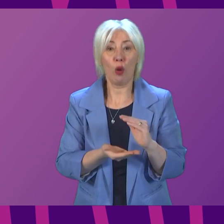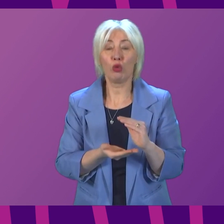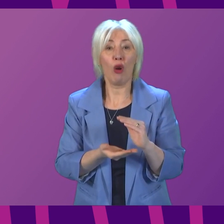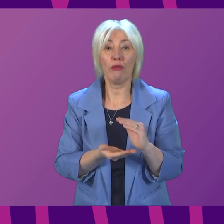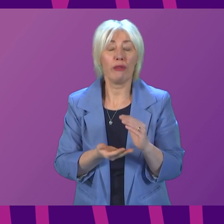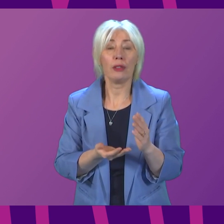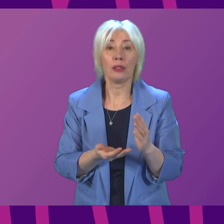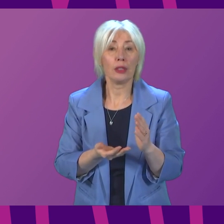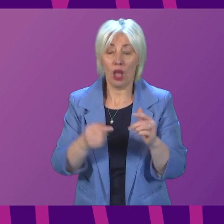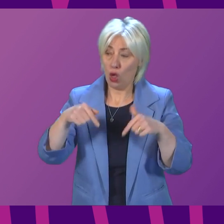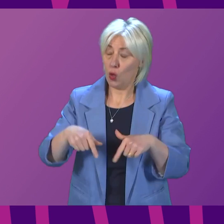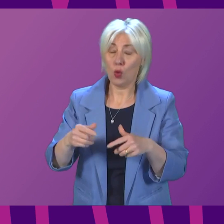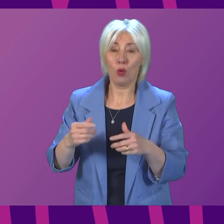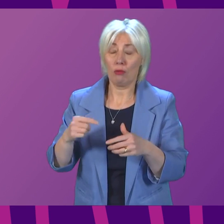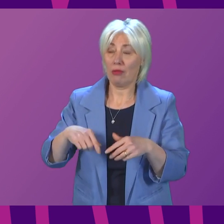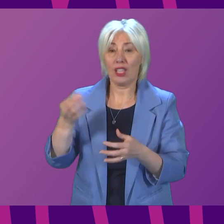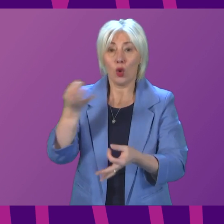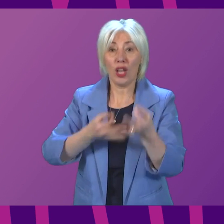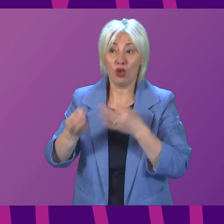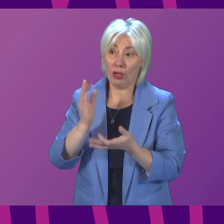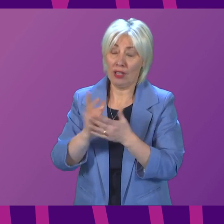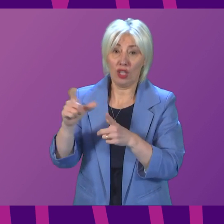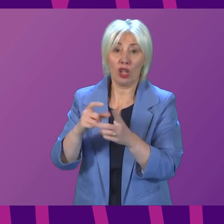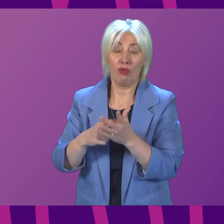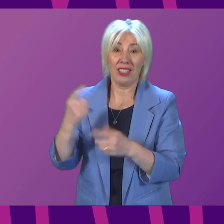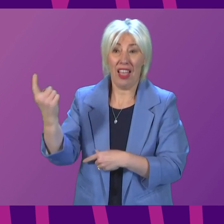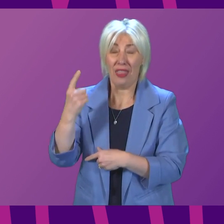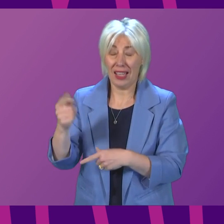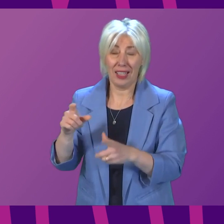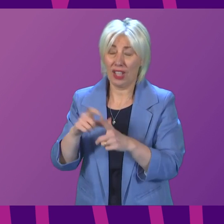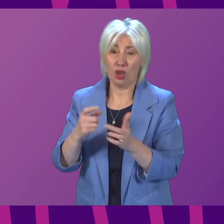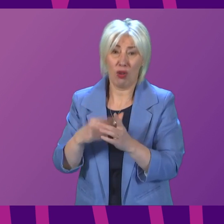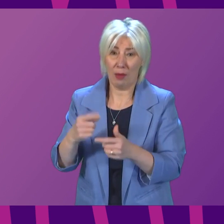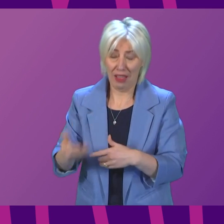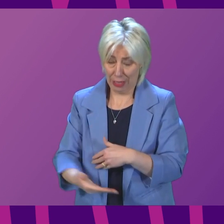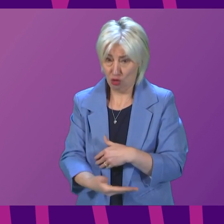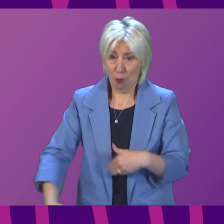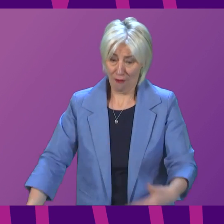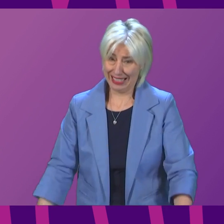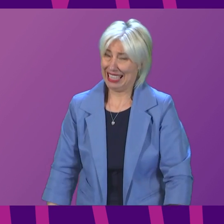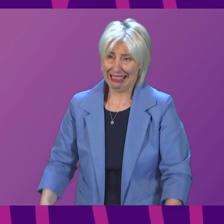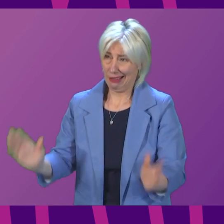is entirely self-inflicted—is Douglas Ross’s own legs at the knees.